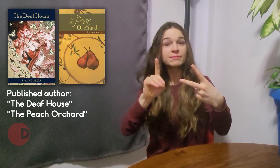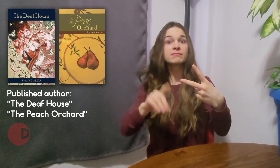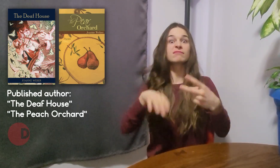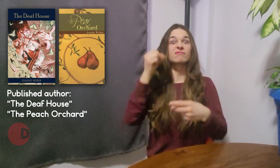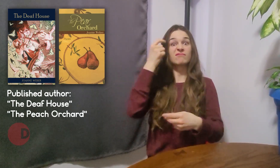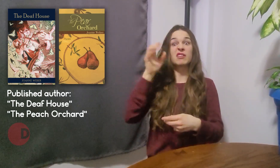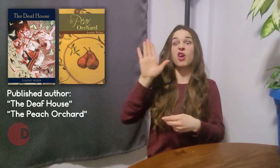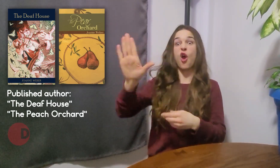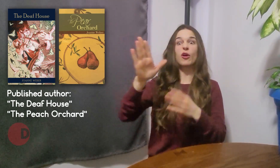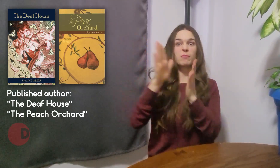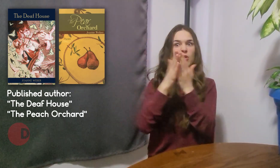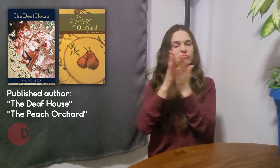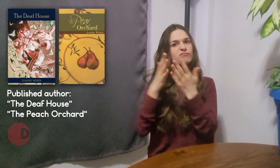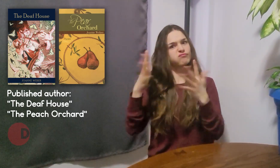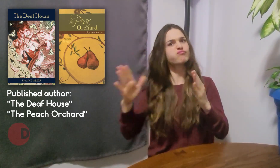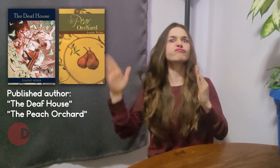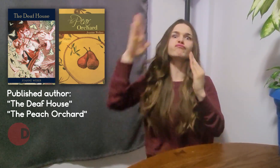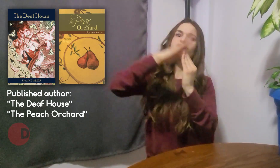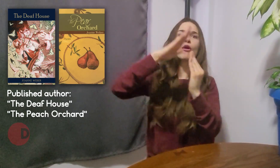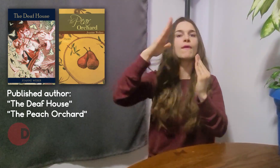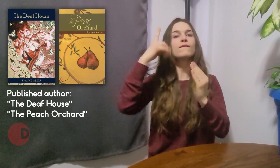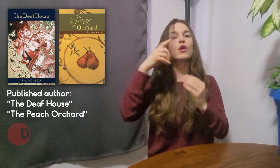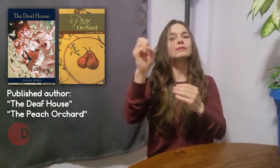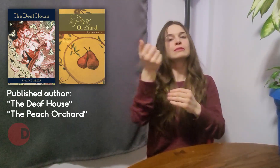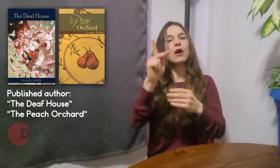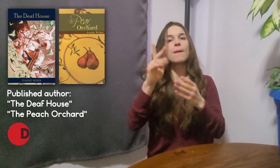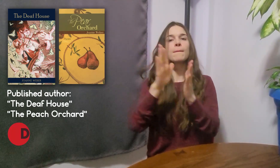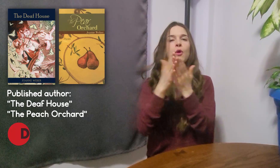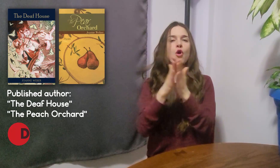were finalists in the Saskatchewan Book Awards.